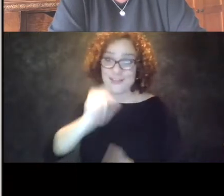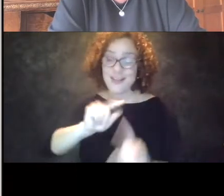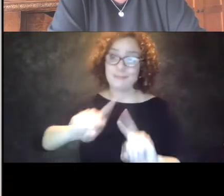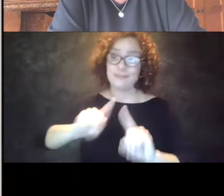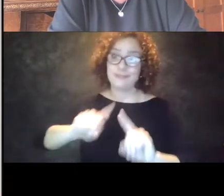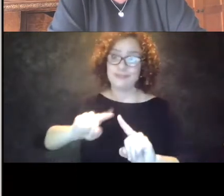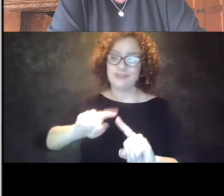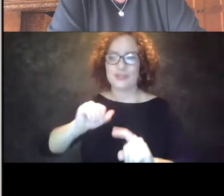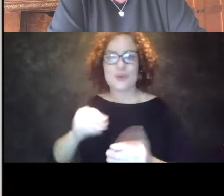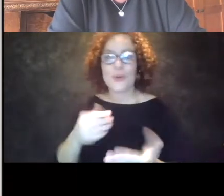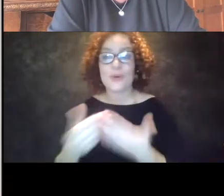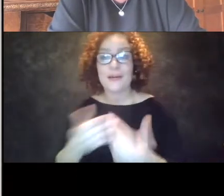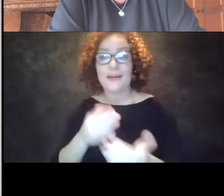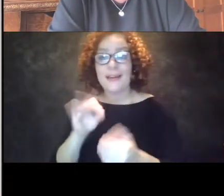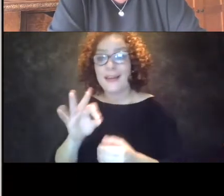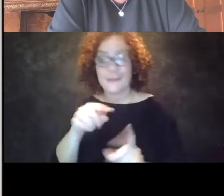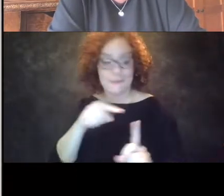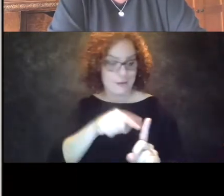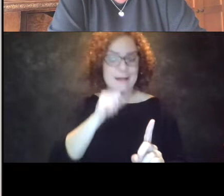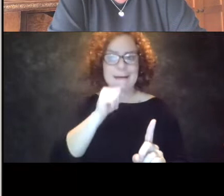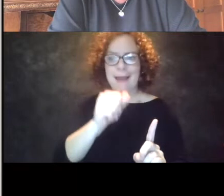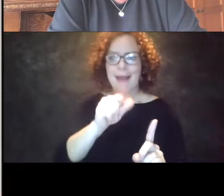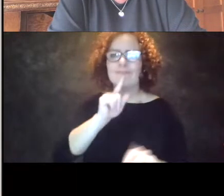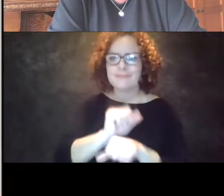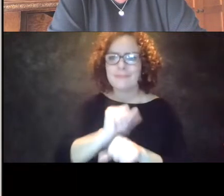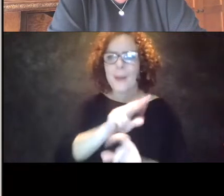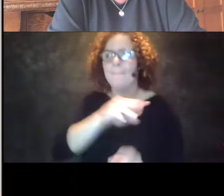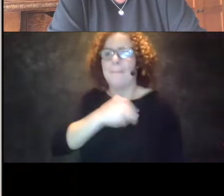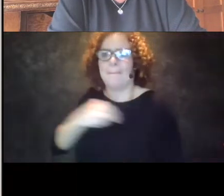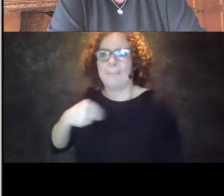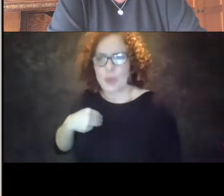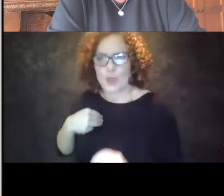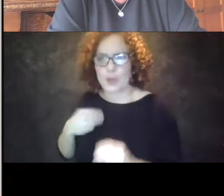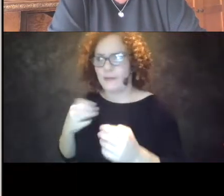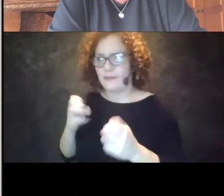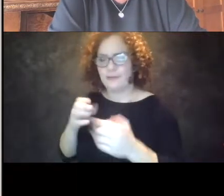as a member of a general education class, if they could spend you know go to library